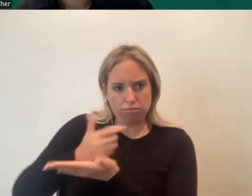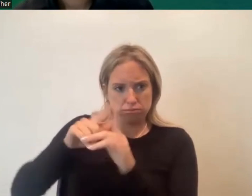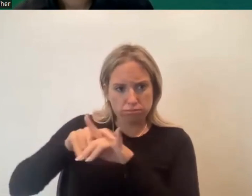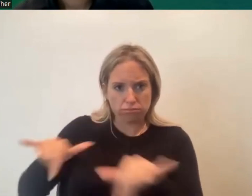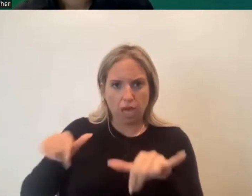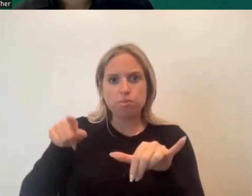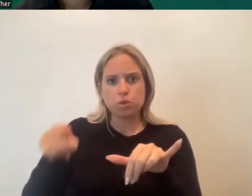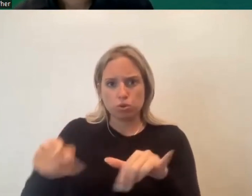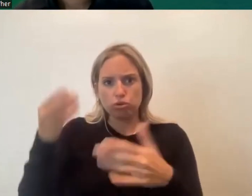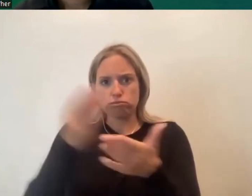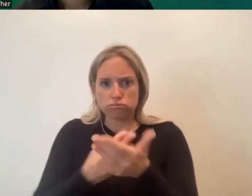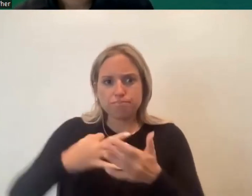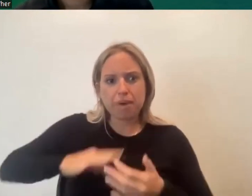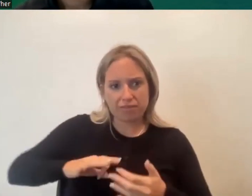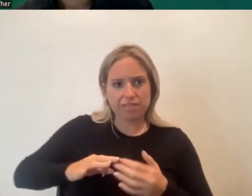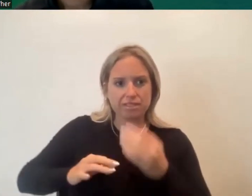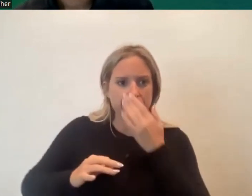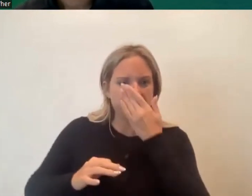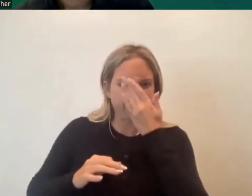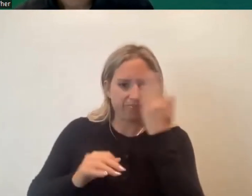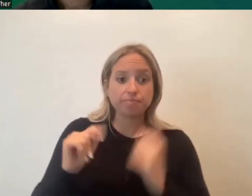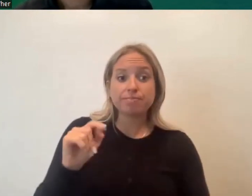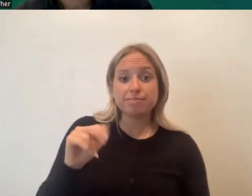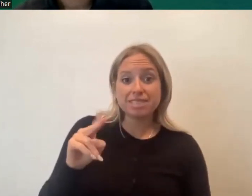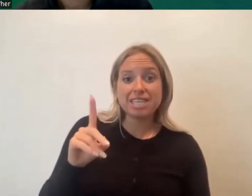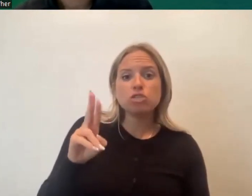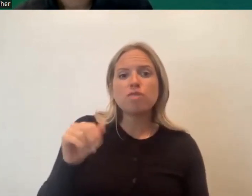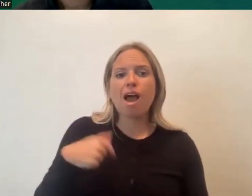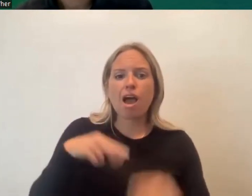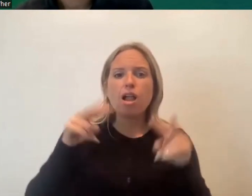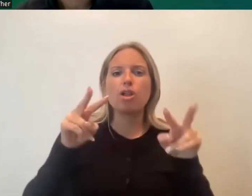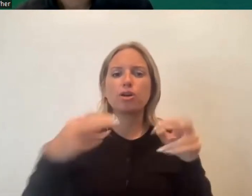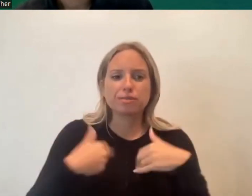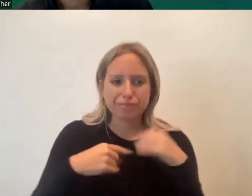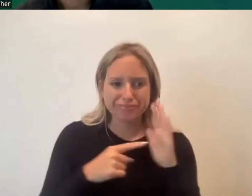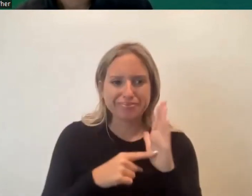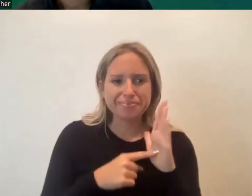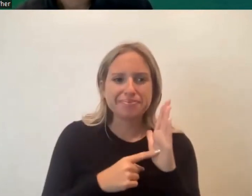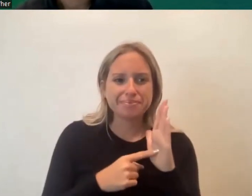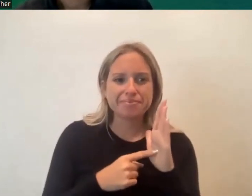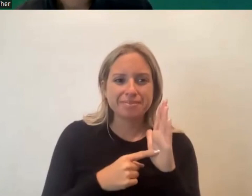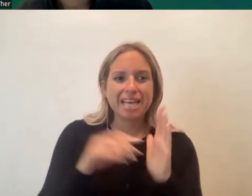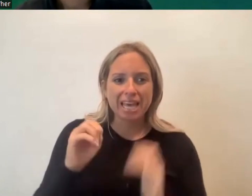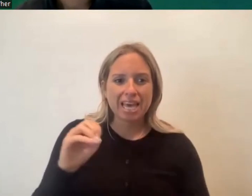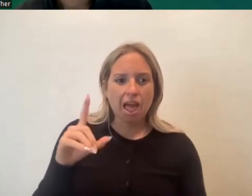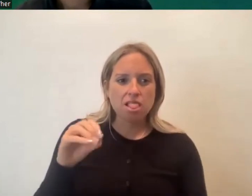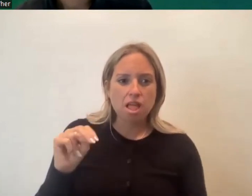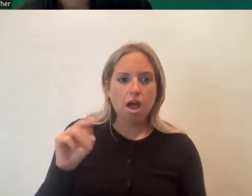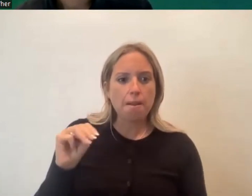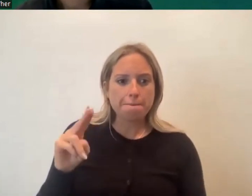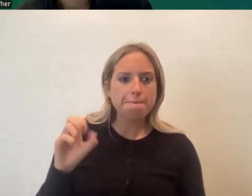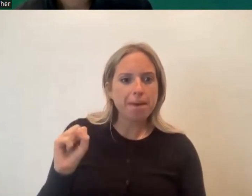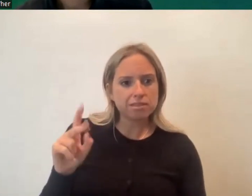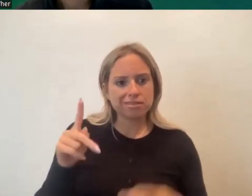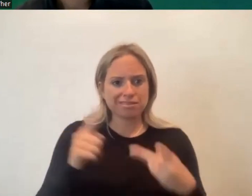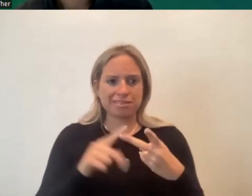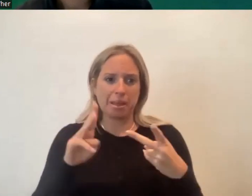Mike: And Tadra, I look at it, I use the example sometimes of Elon Musk or Bill Gates or these billionaires out there.